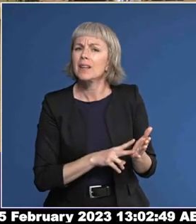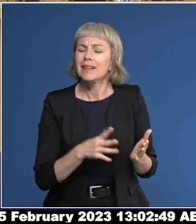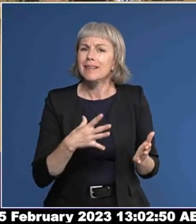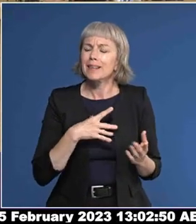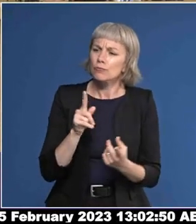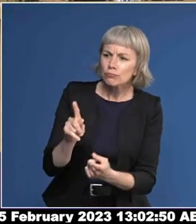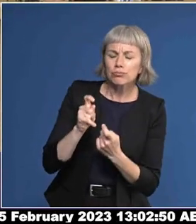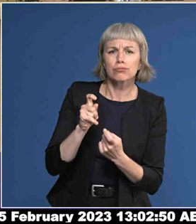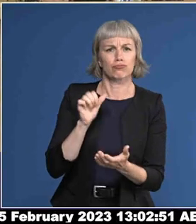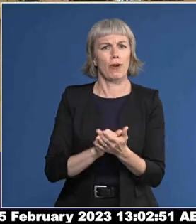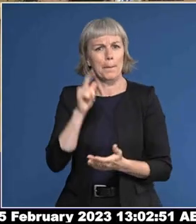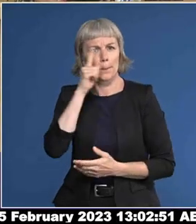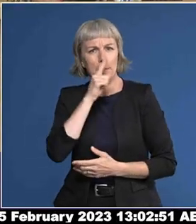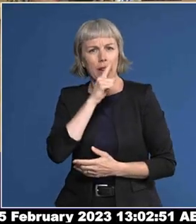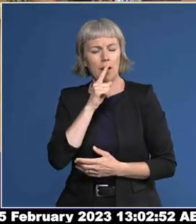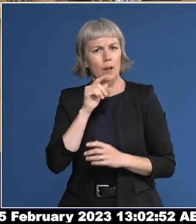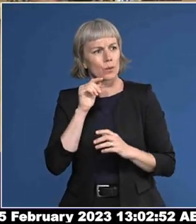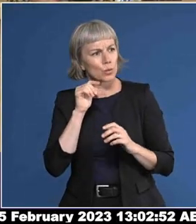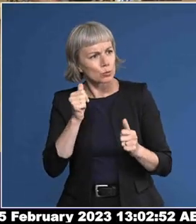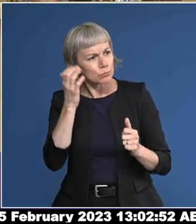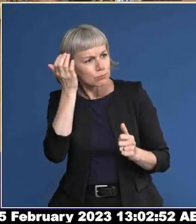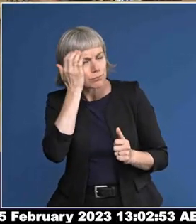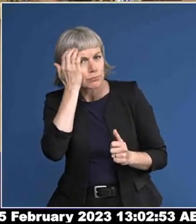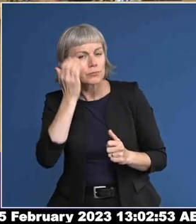particularly, I think, smaller organisations and larger organisations such as our own that